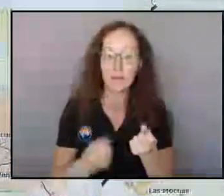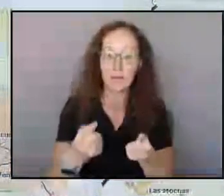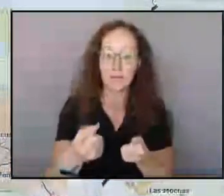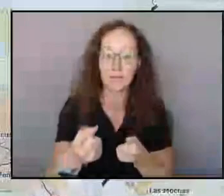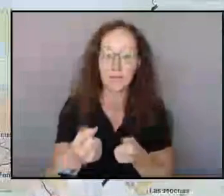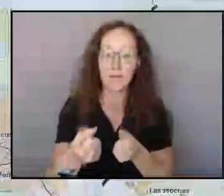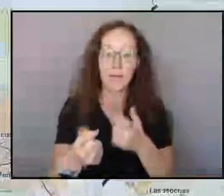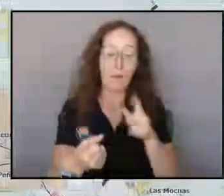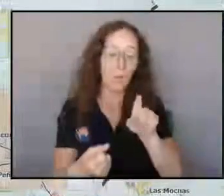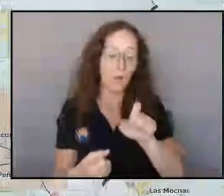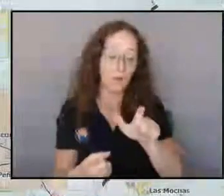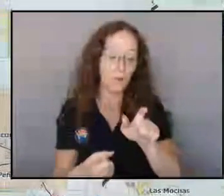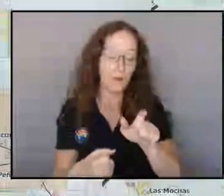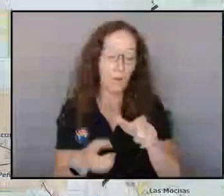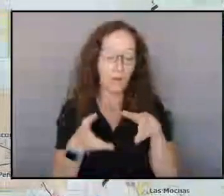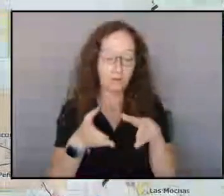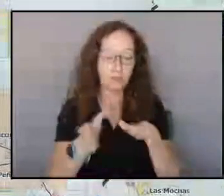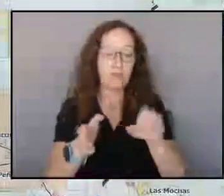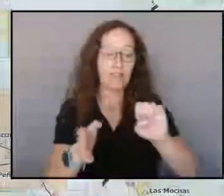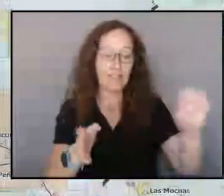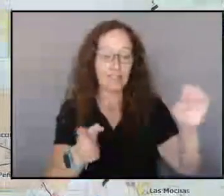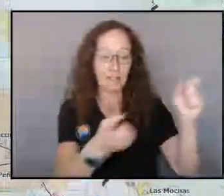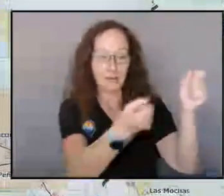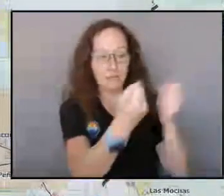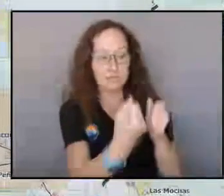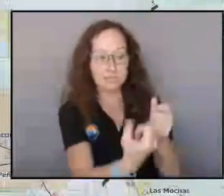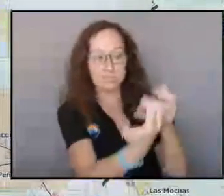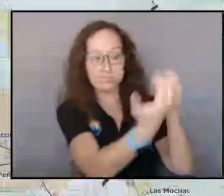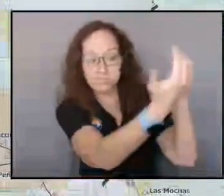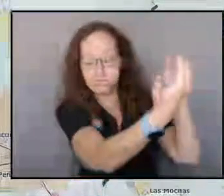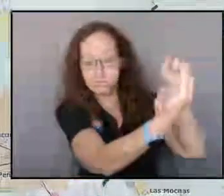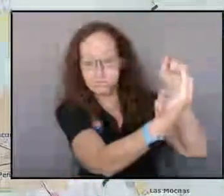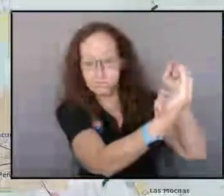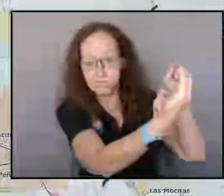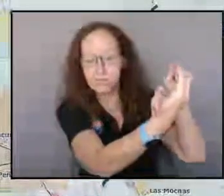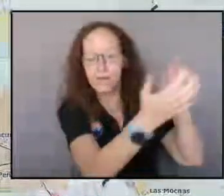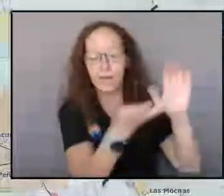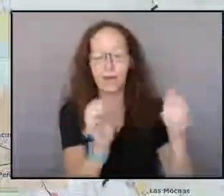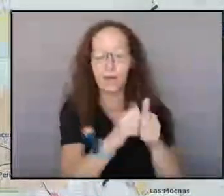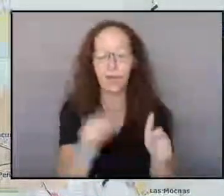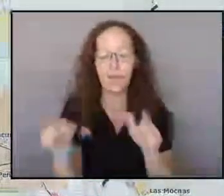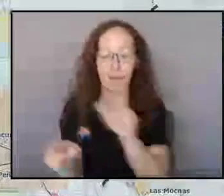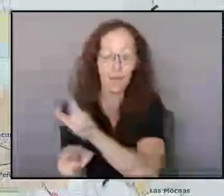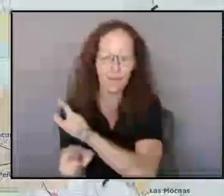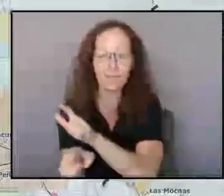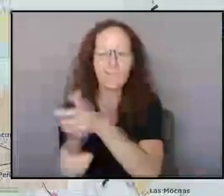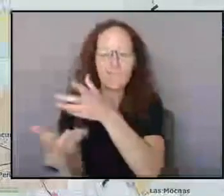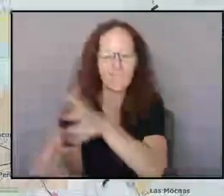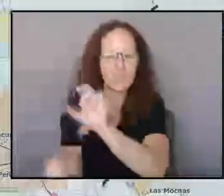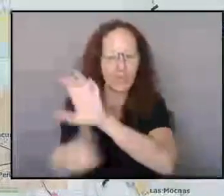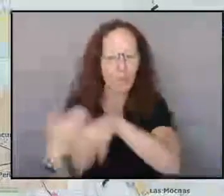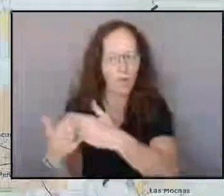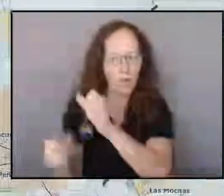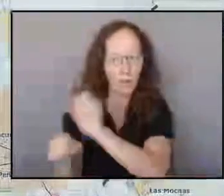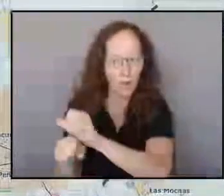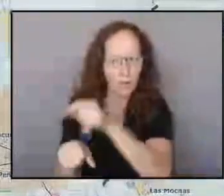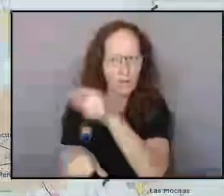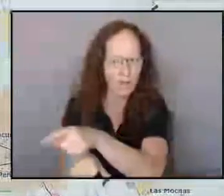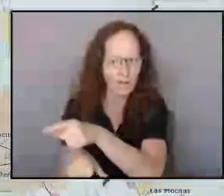AFTER ALL THE WORK HAS BEEN DONE. IF WE GO TO THE MAP, THIS AREA UP HERE IS AFTER ALL THE